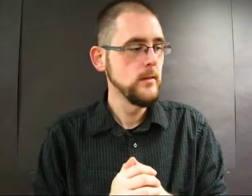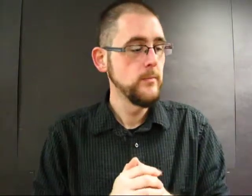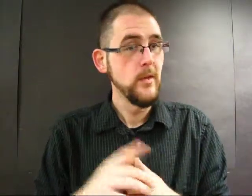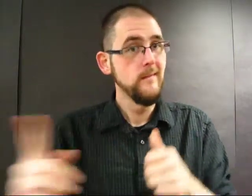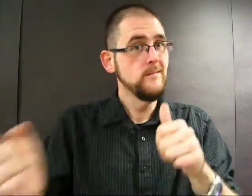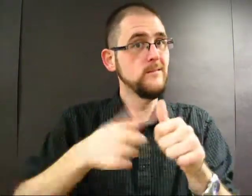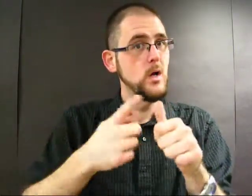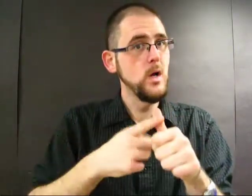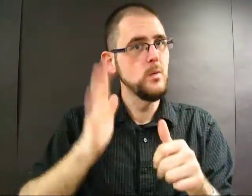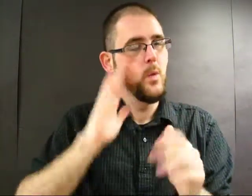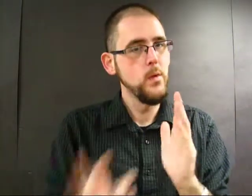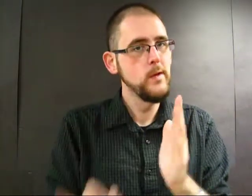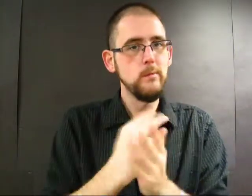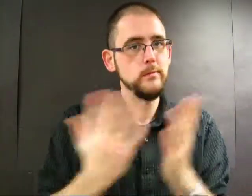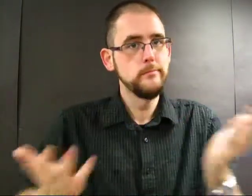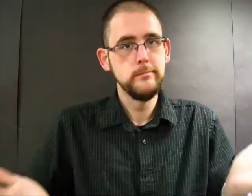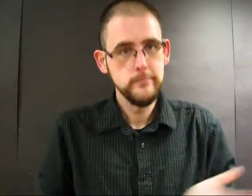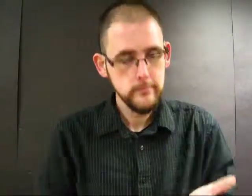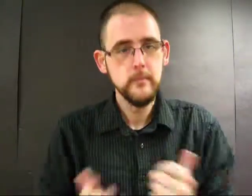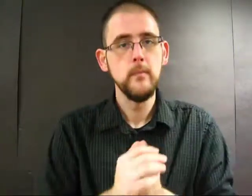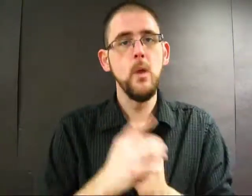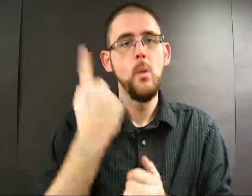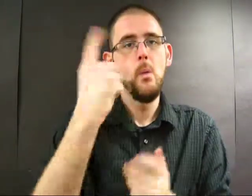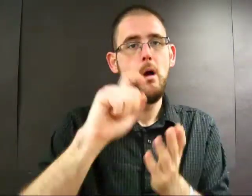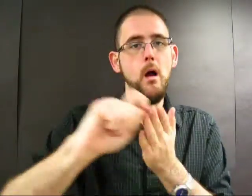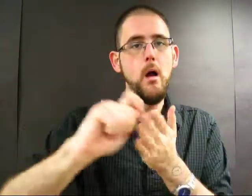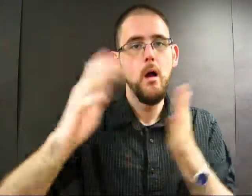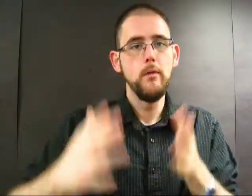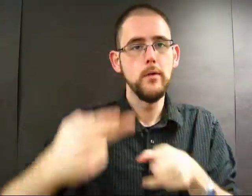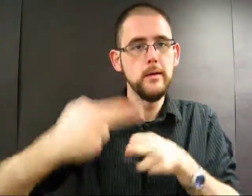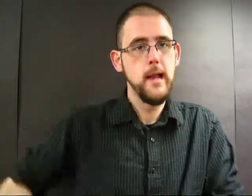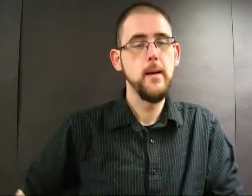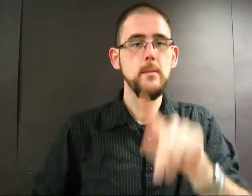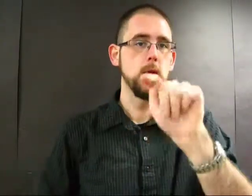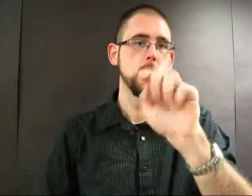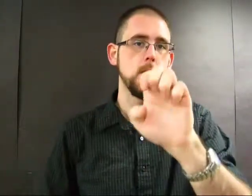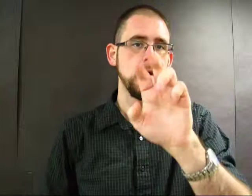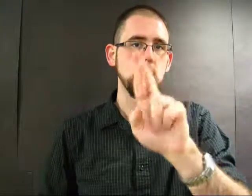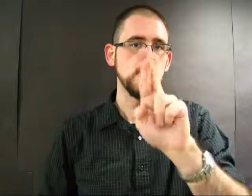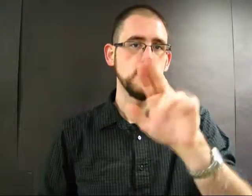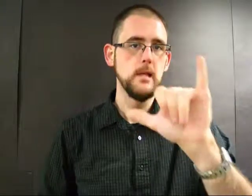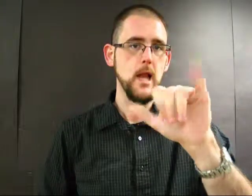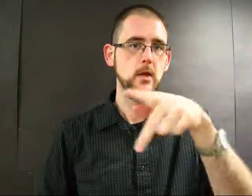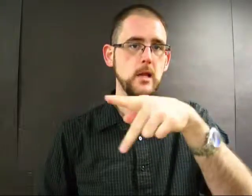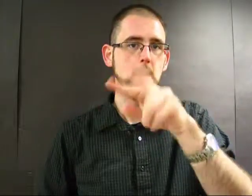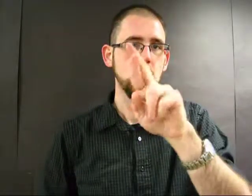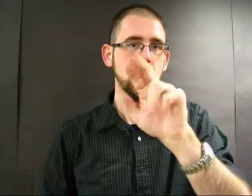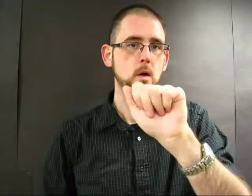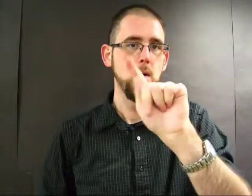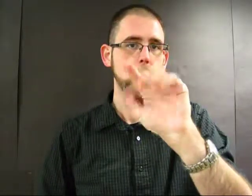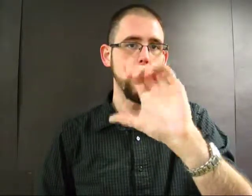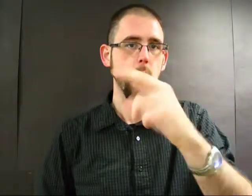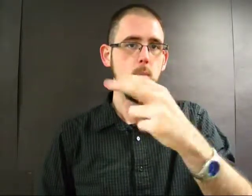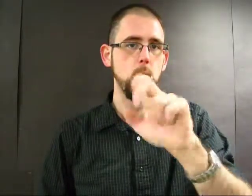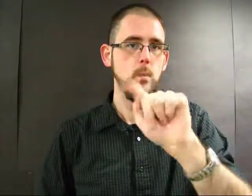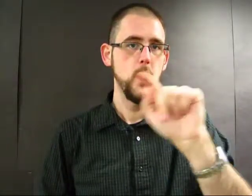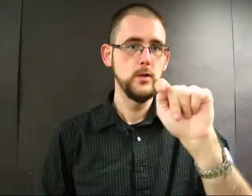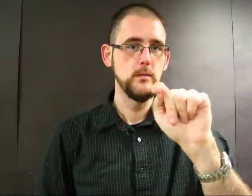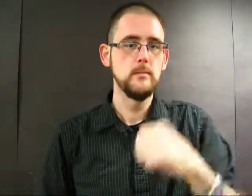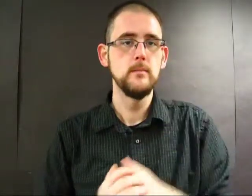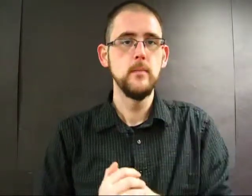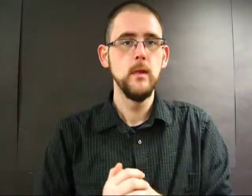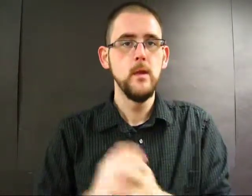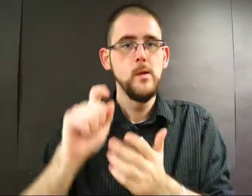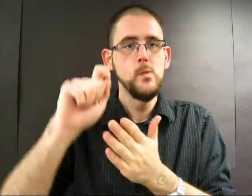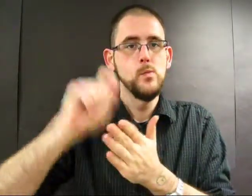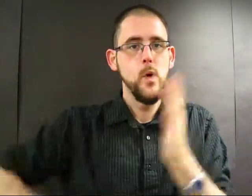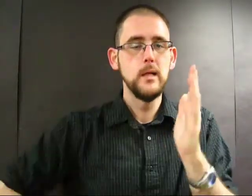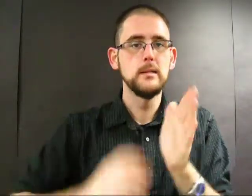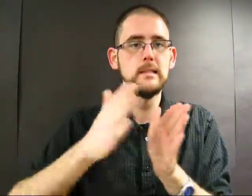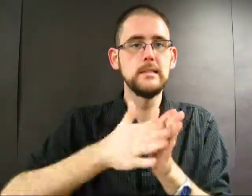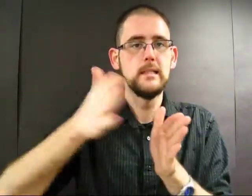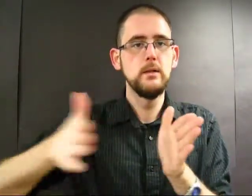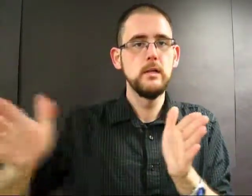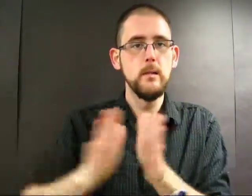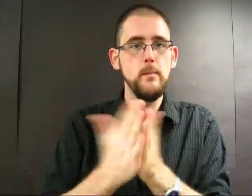The first review involves an author named Terry Pratchett who writes a series